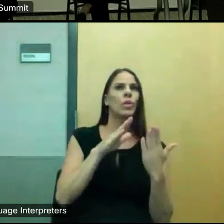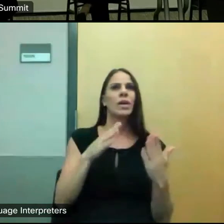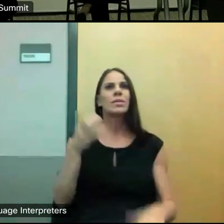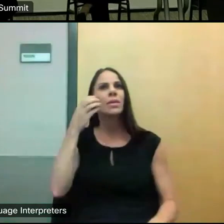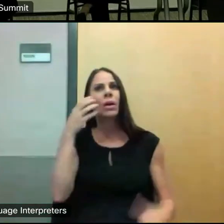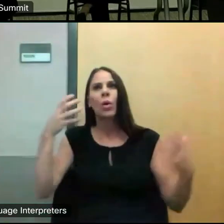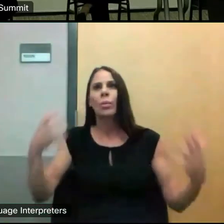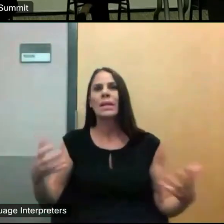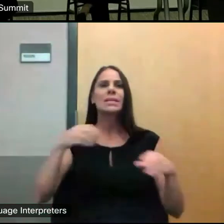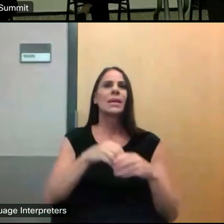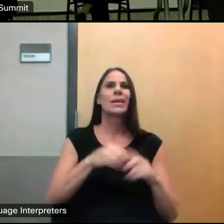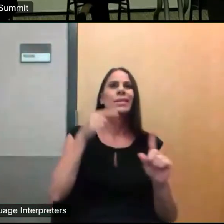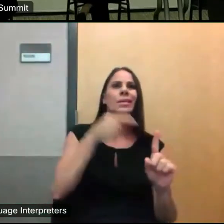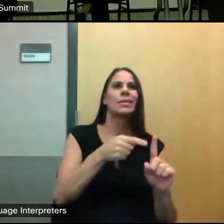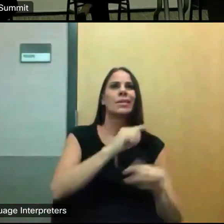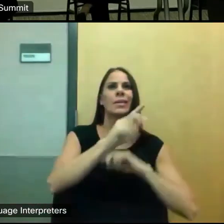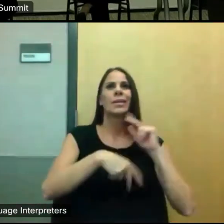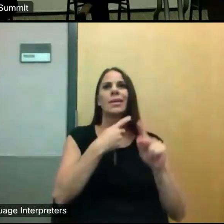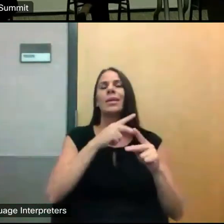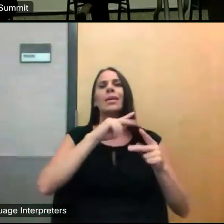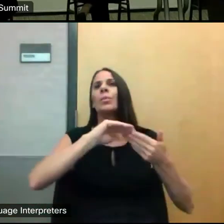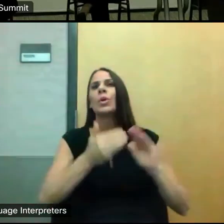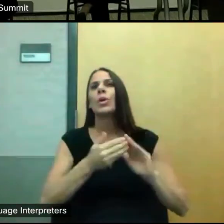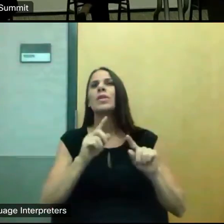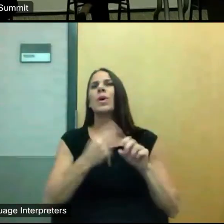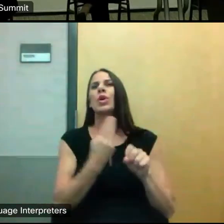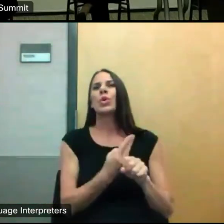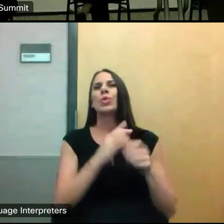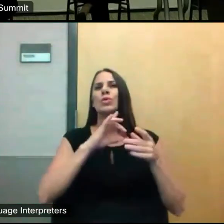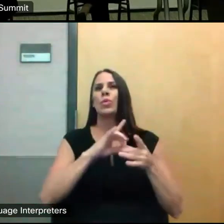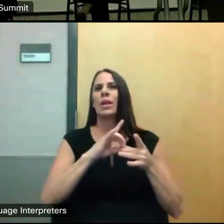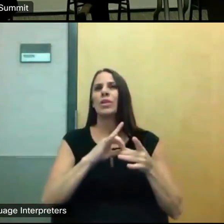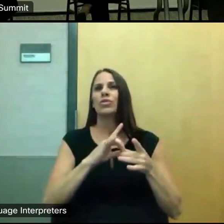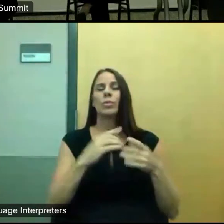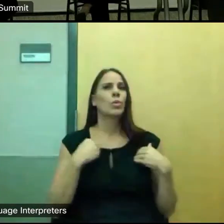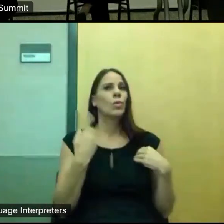whatever, and again, but for take those relationships, you have 1 shot to communicate them to them